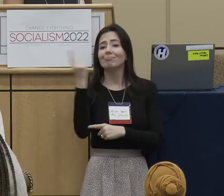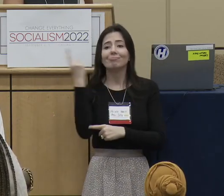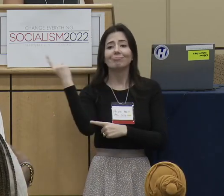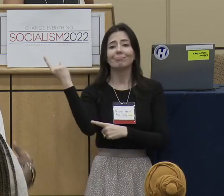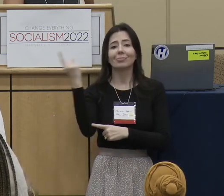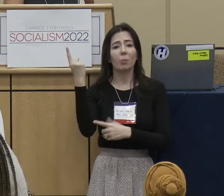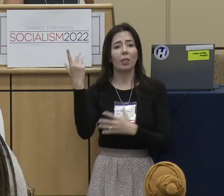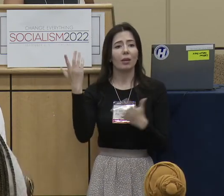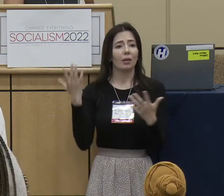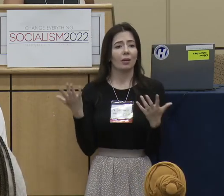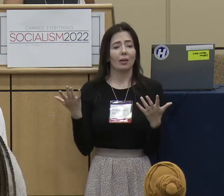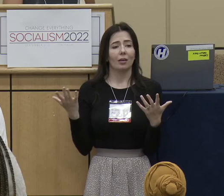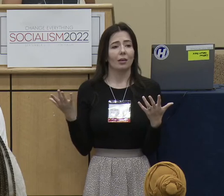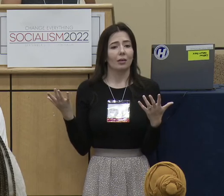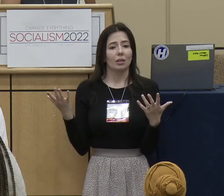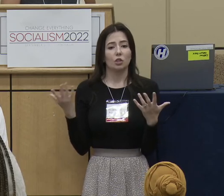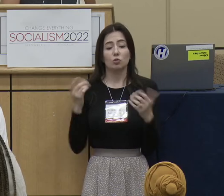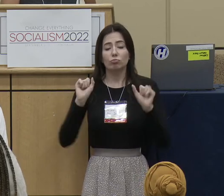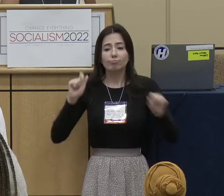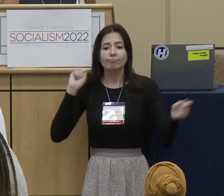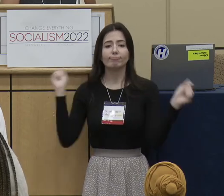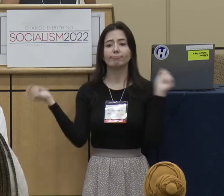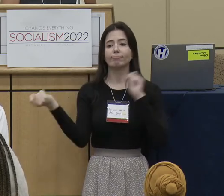you come from, it's so very important to get involved into